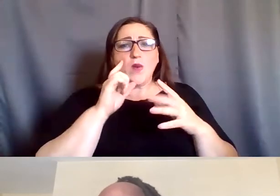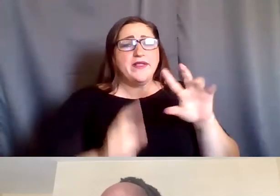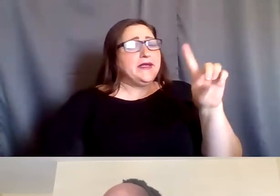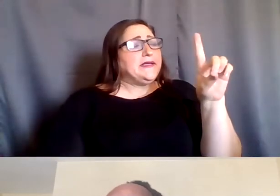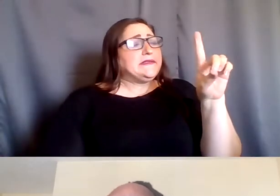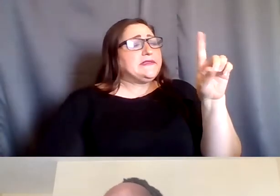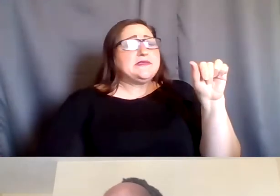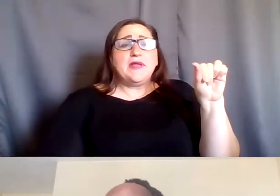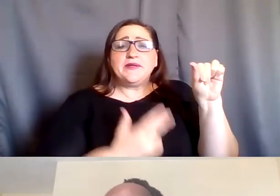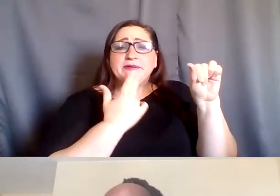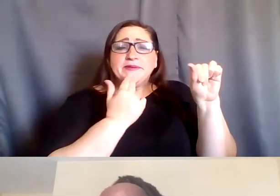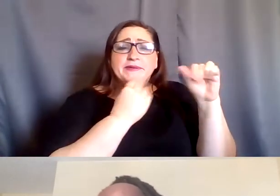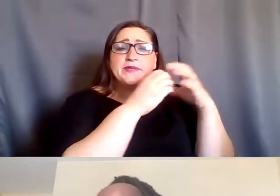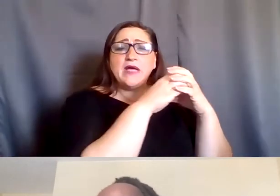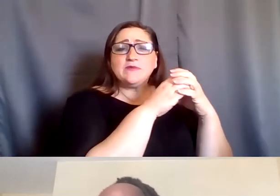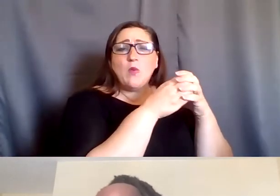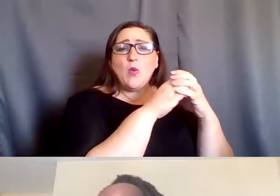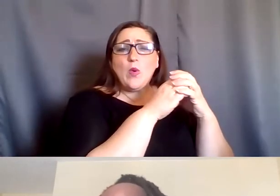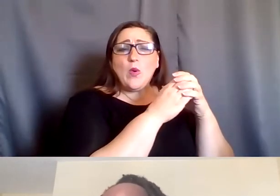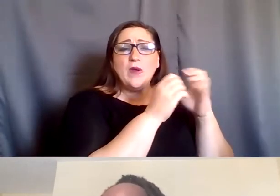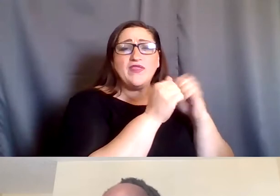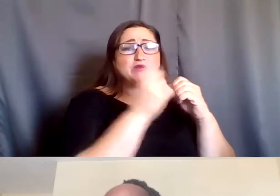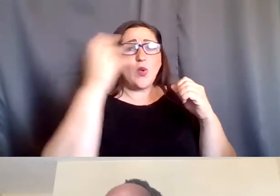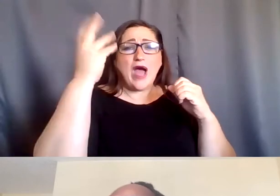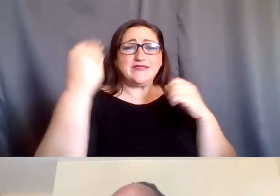these things happen and there’s no outside factors. But there are.